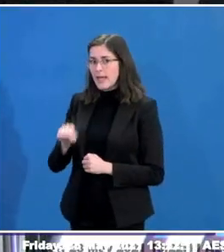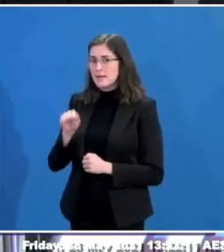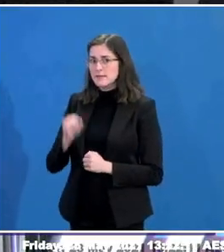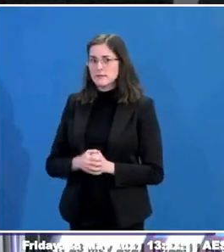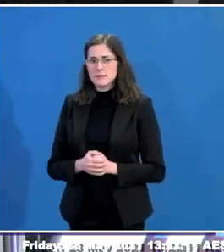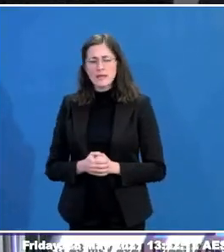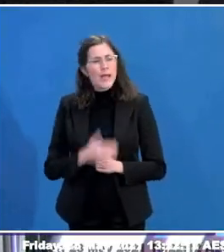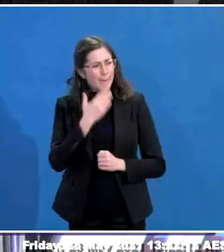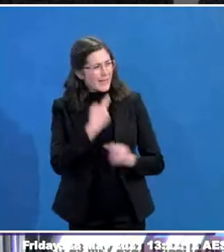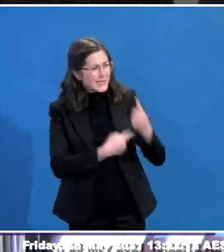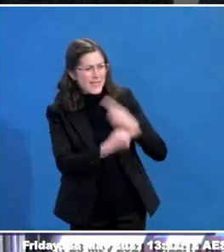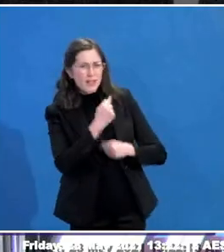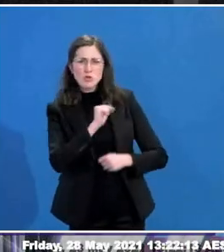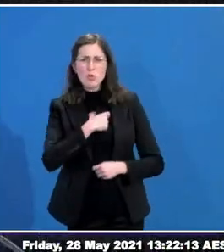Can you tell us briefly what that role involves?